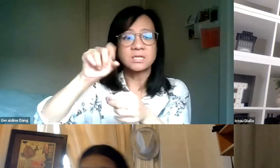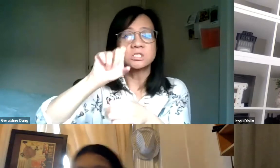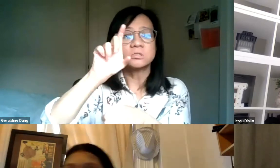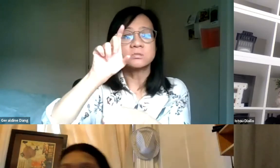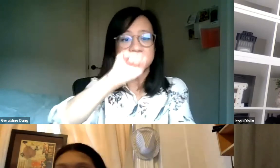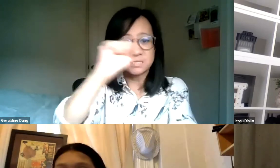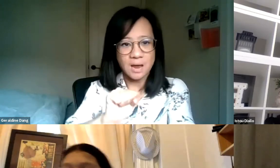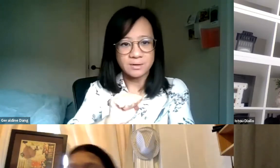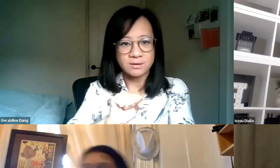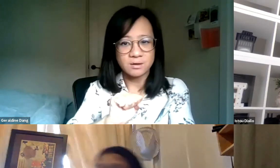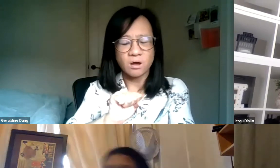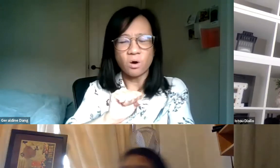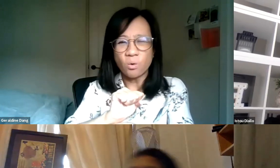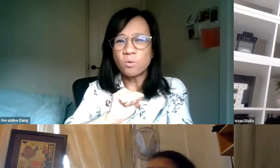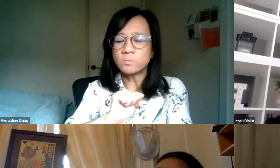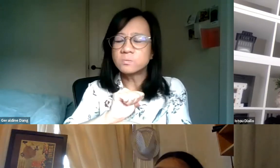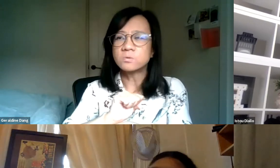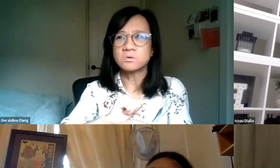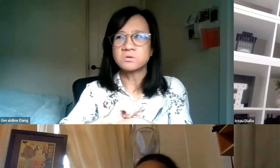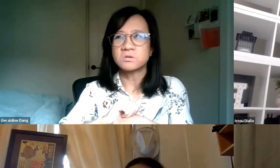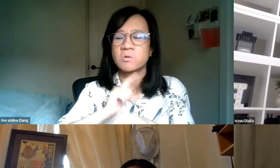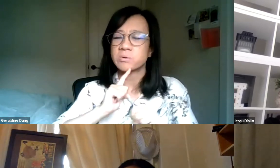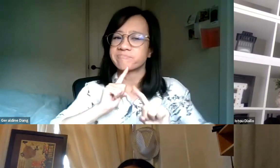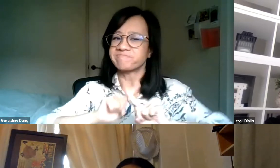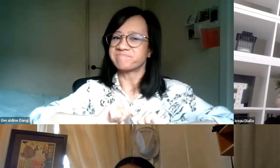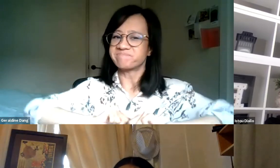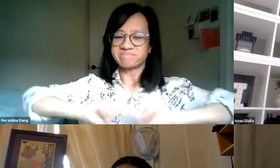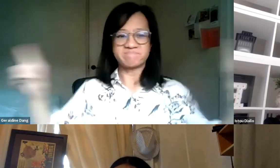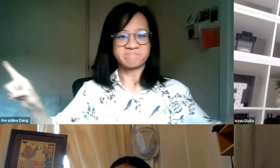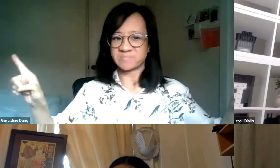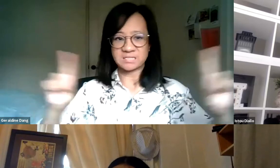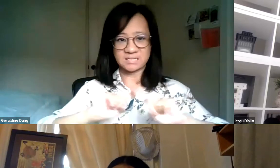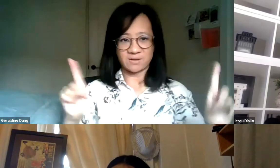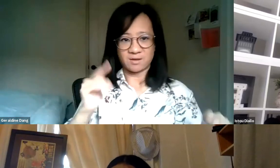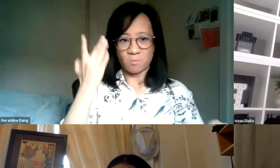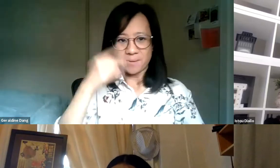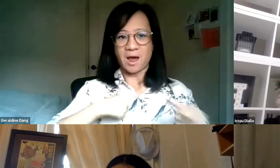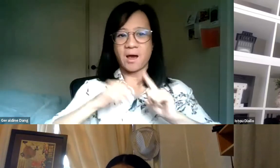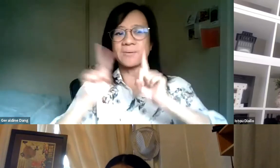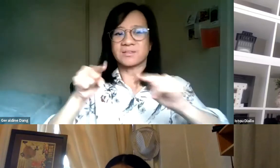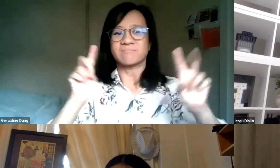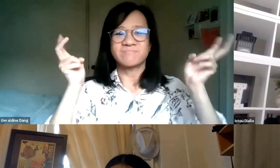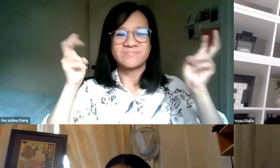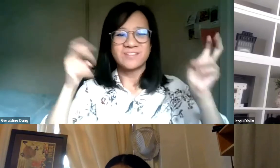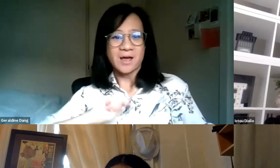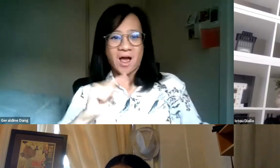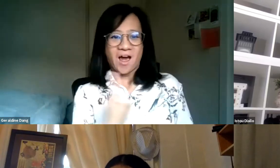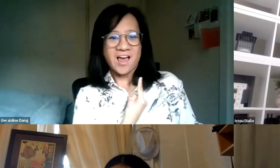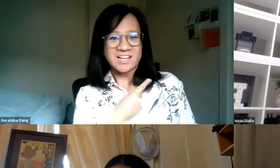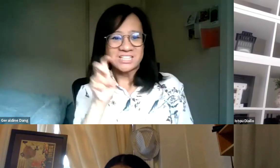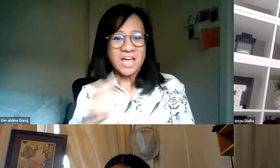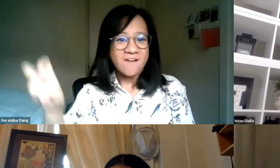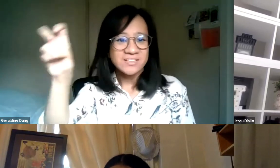Then my second study abroad was in Singapore but it was so much different, because I was